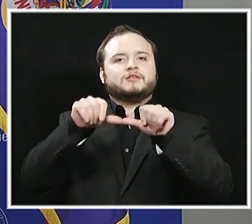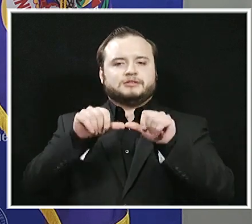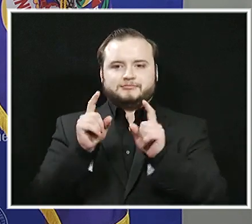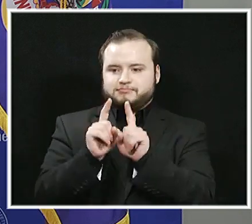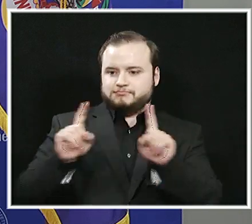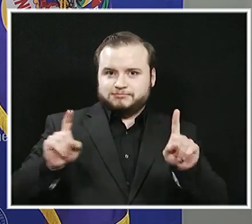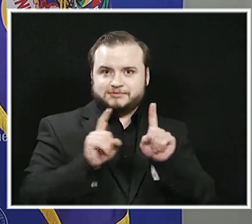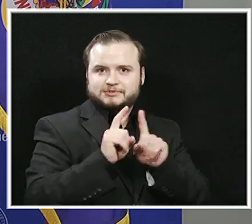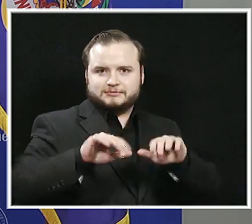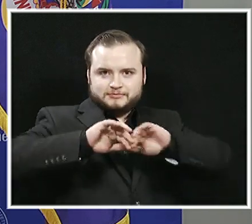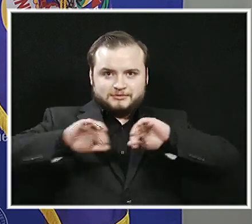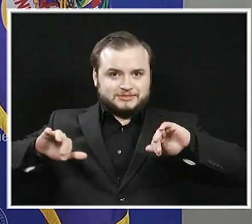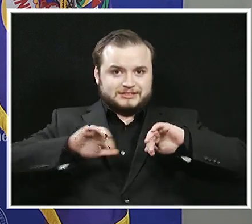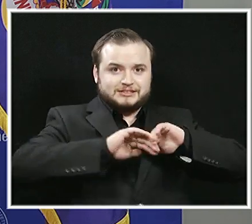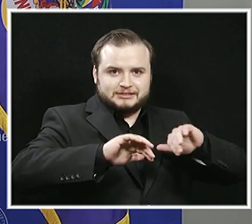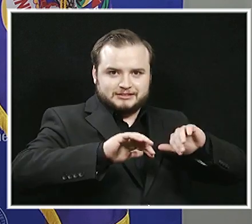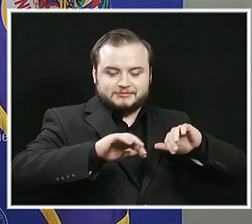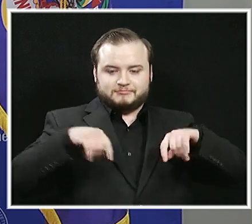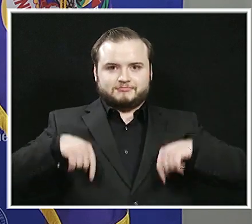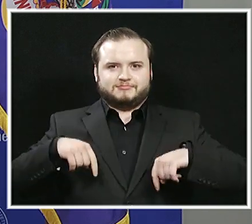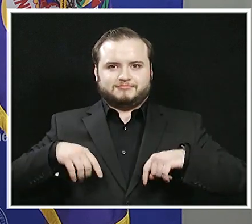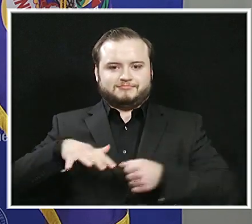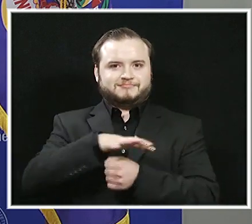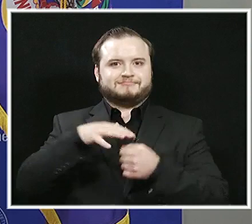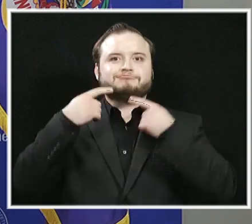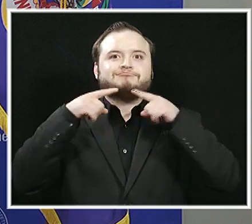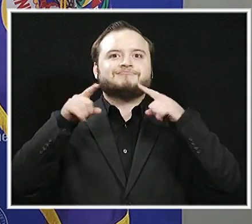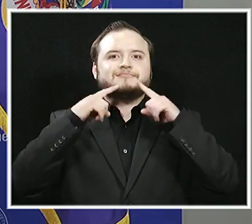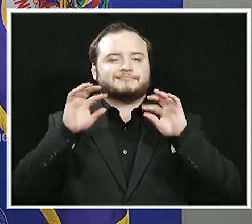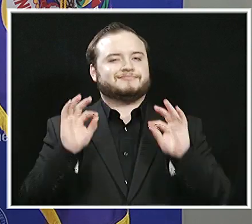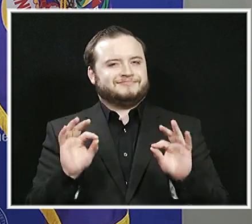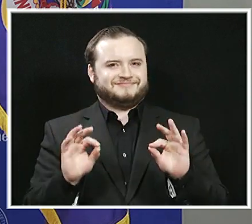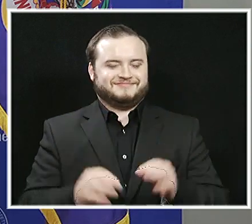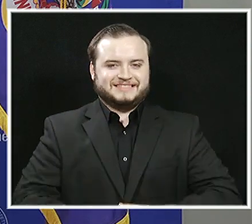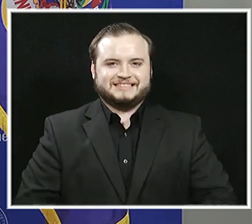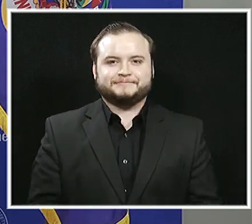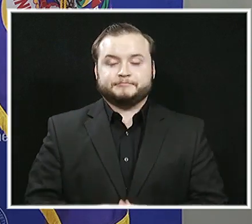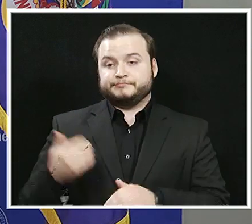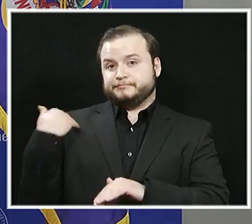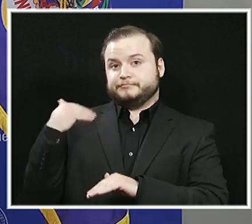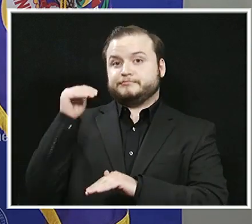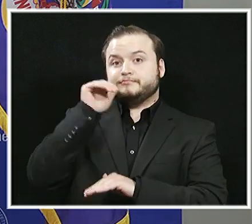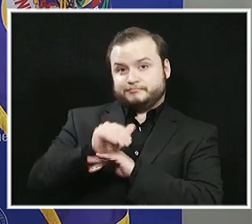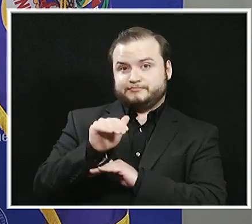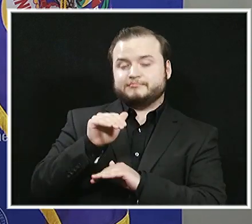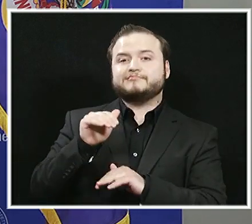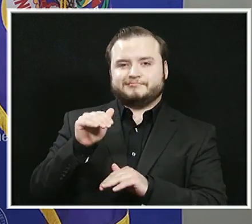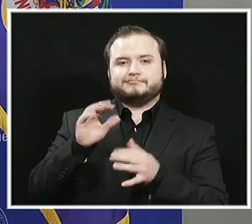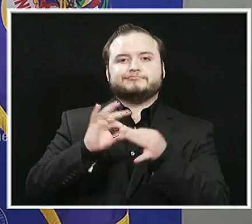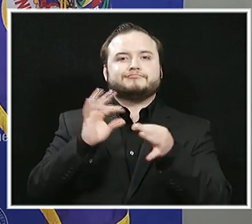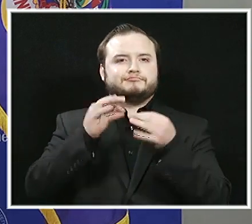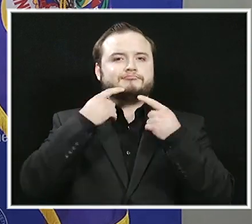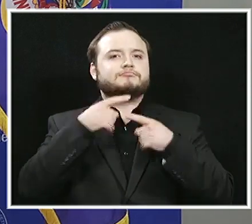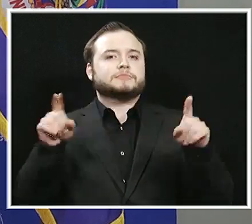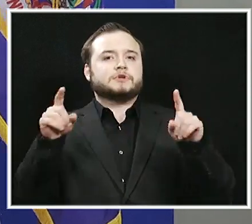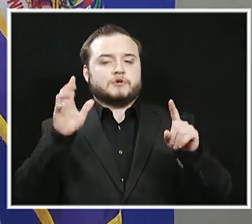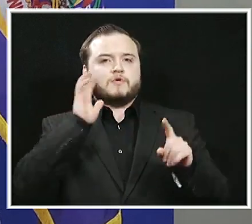to keep the social distancing here at the emergency operation center. Grateful you're all here. I'd like to send a thank you before we get started to